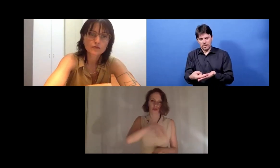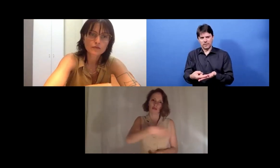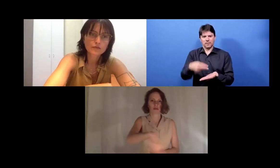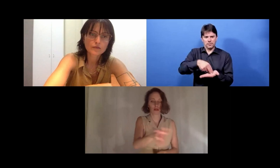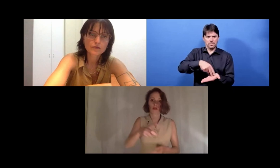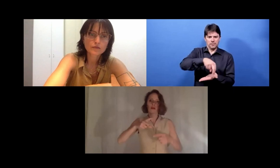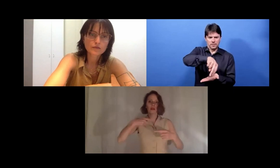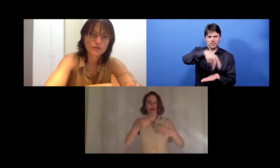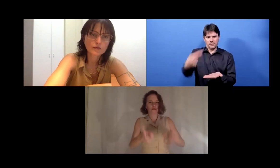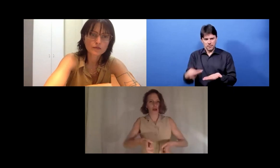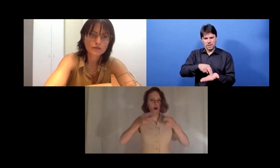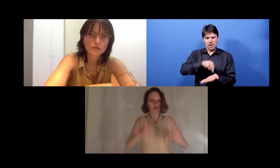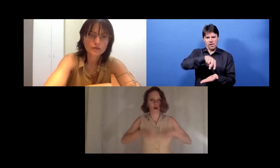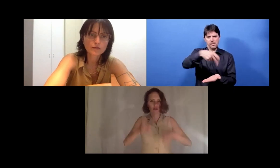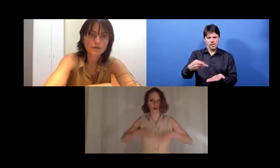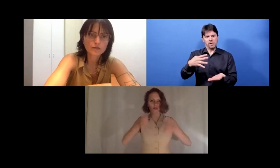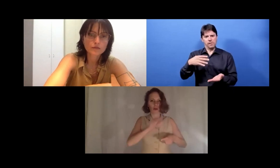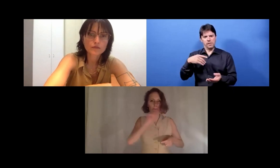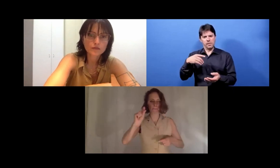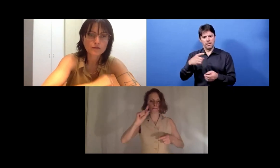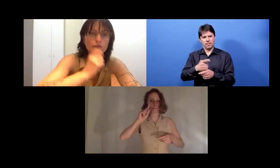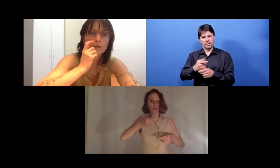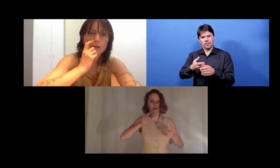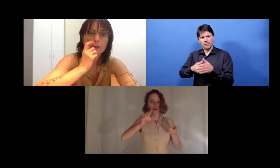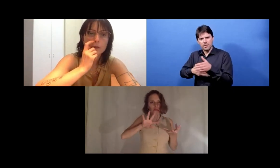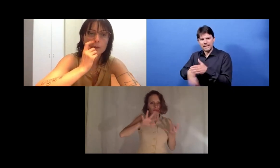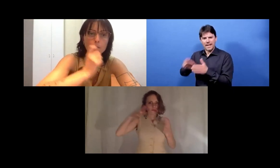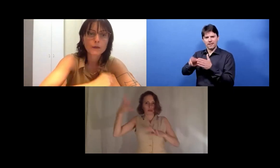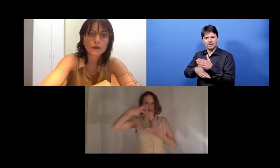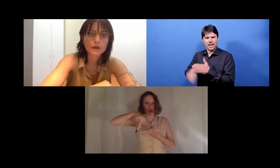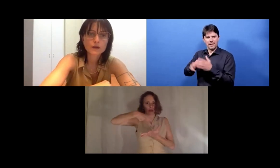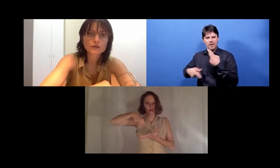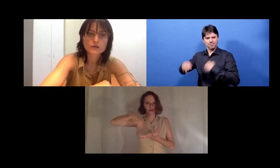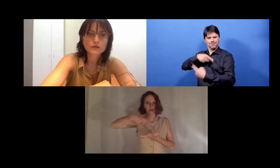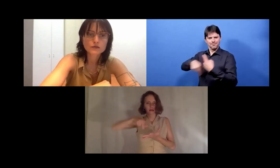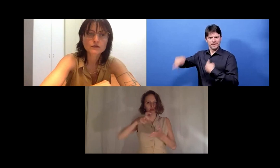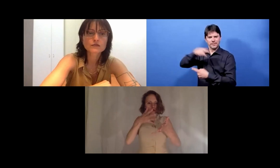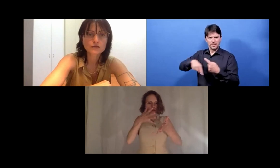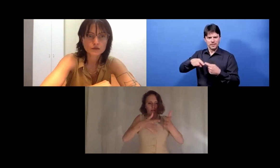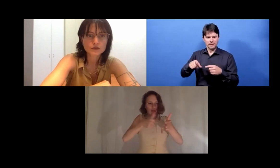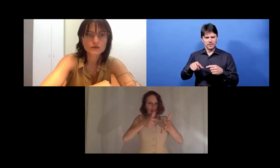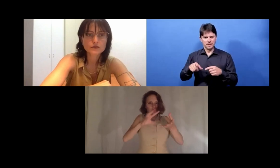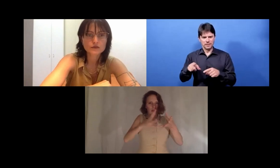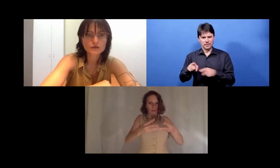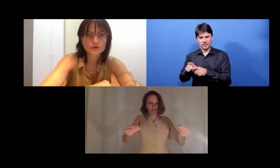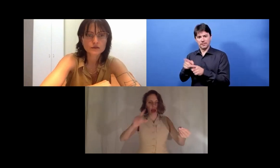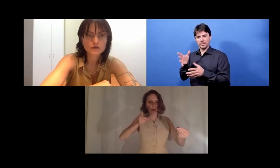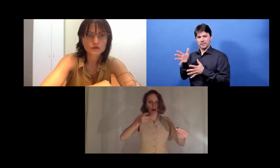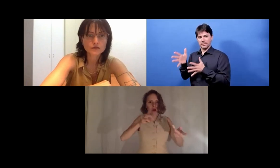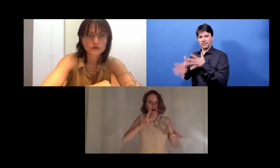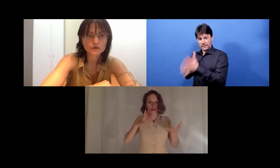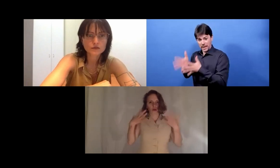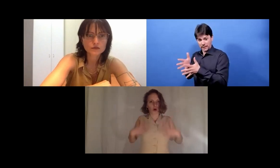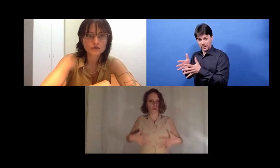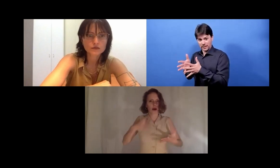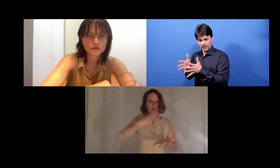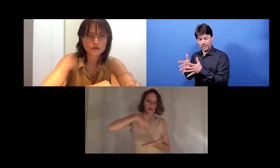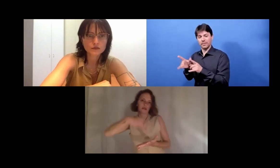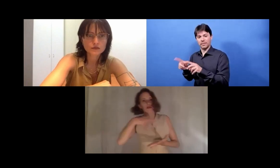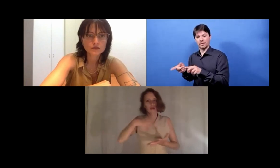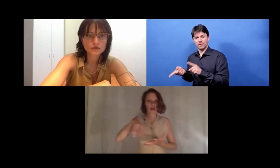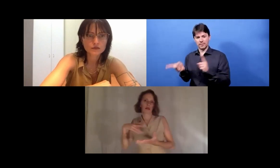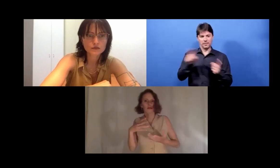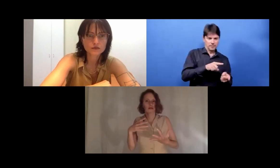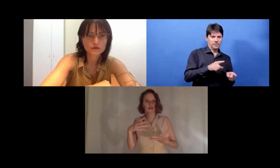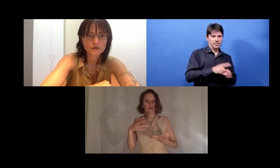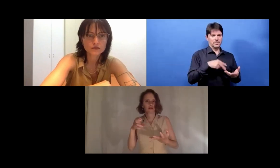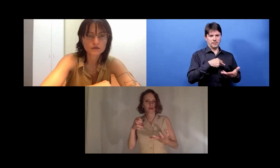If you repeat again and again, it becomes poetic and becomes a dance.